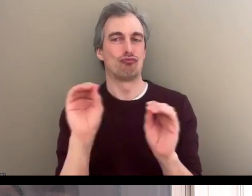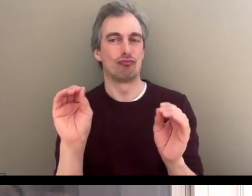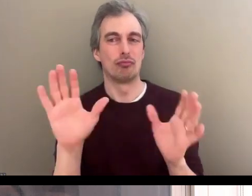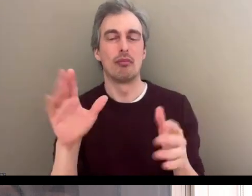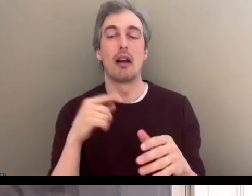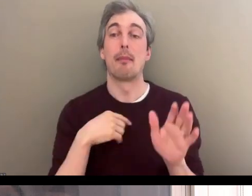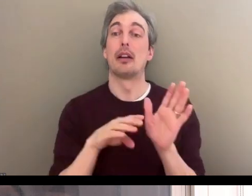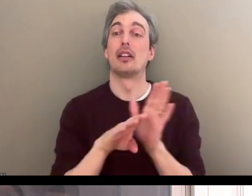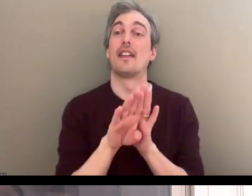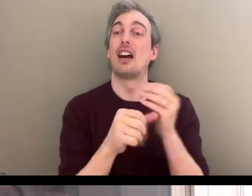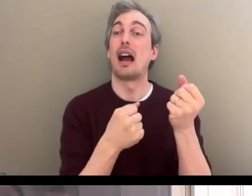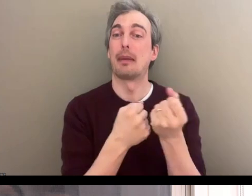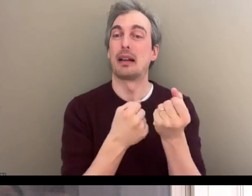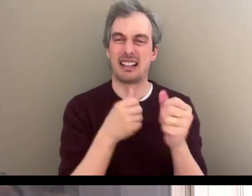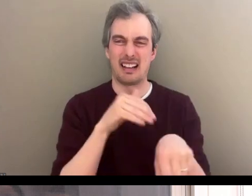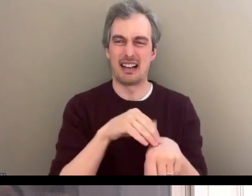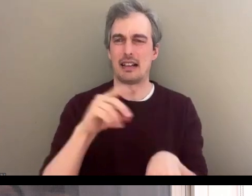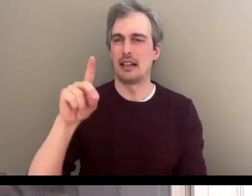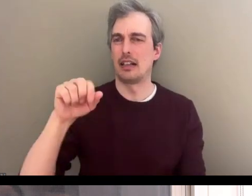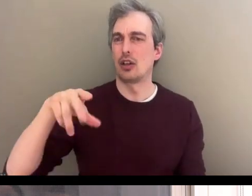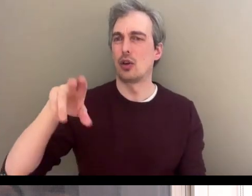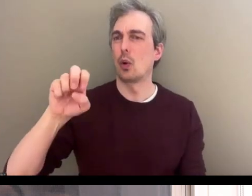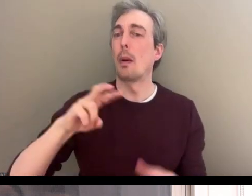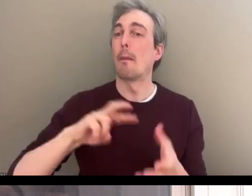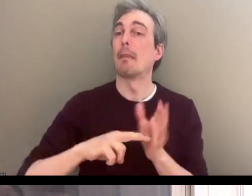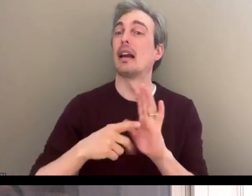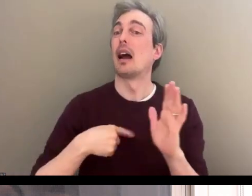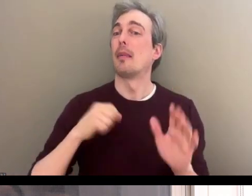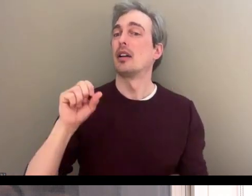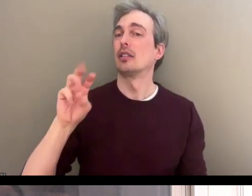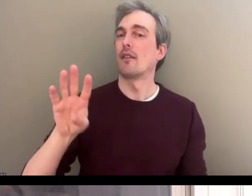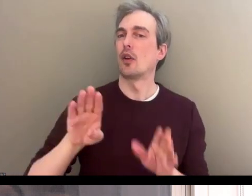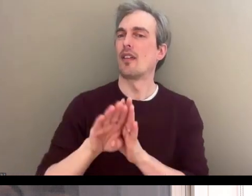developer that tries to spend a lot of time with the community, such as events